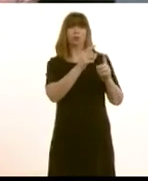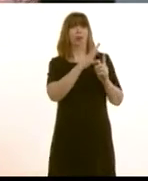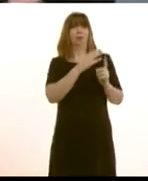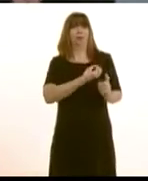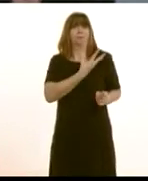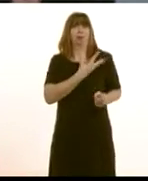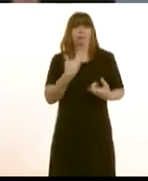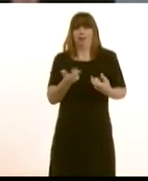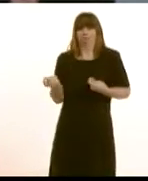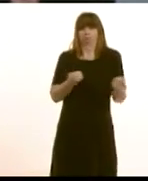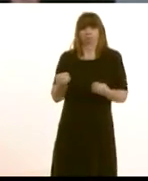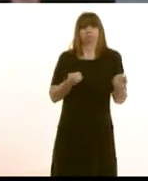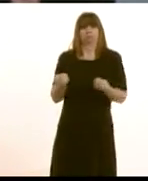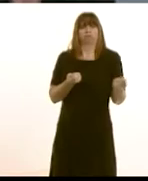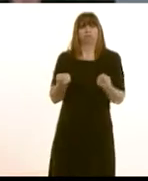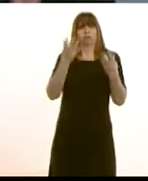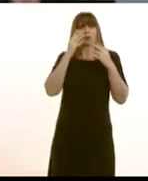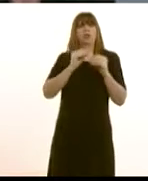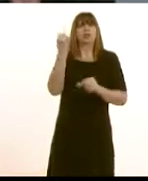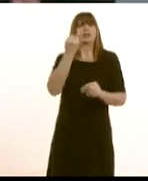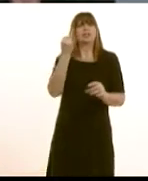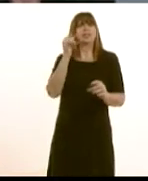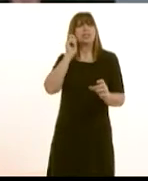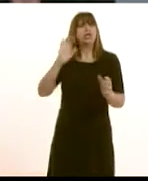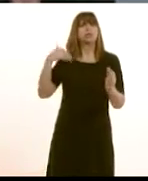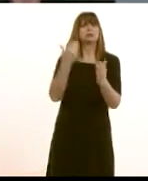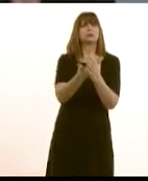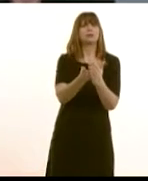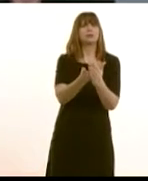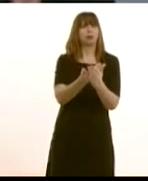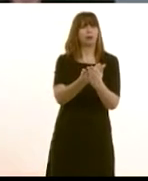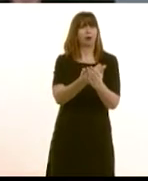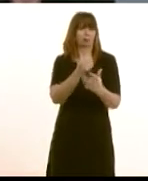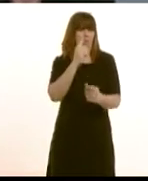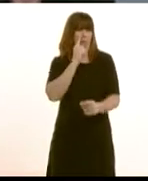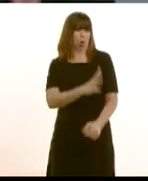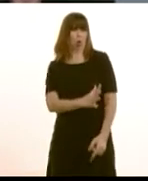Government here on education, there is still a marked contrast between the quality of teaching